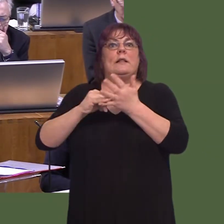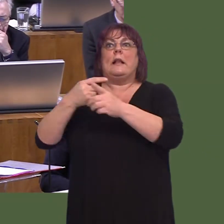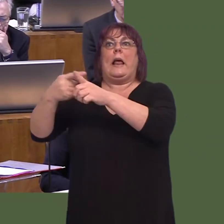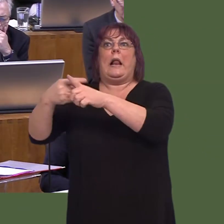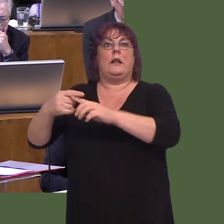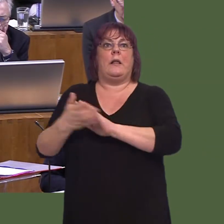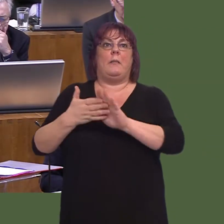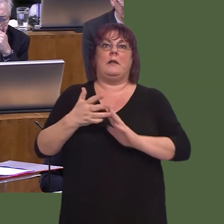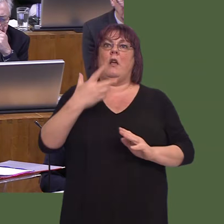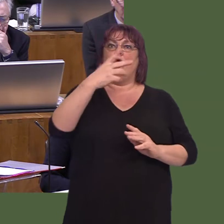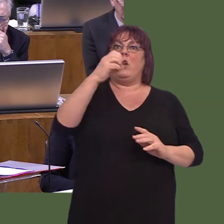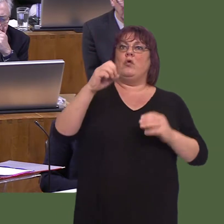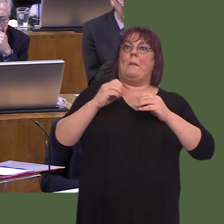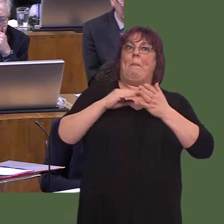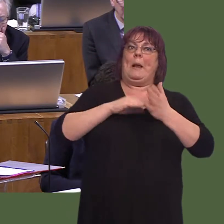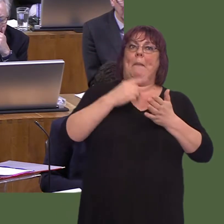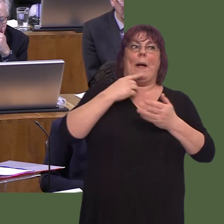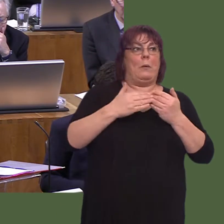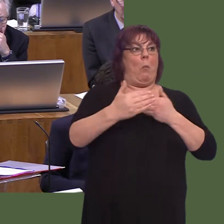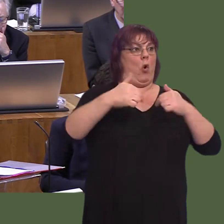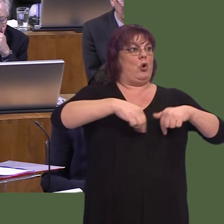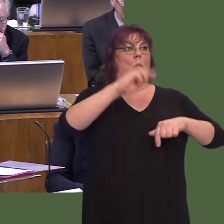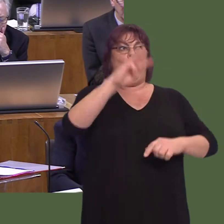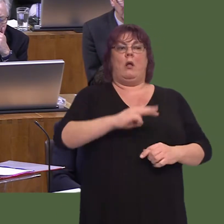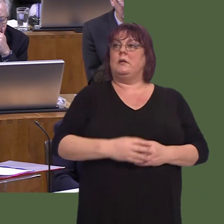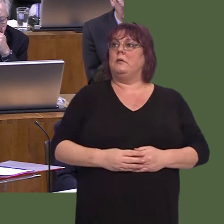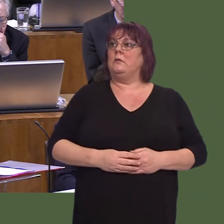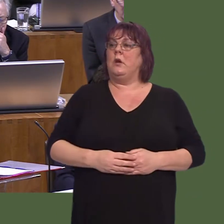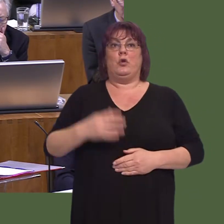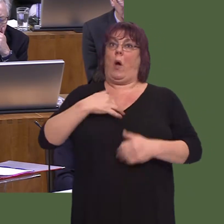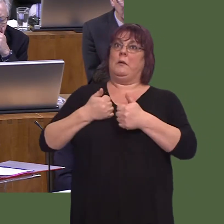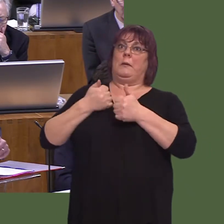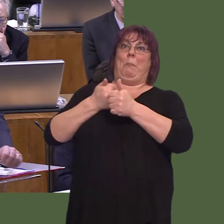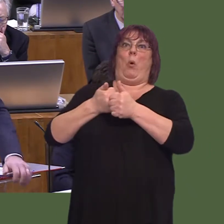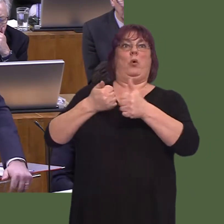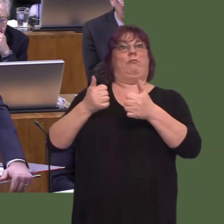That would mean £300 million more available in Wales. On that, if nothing else, I support Boris Johnson.